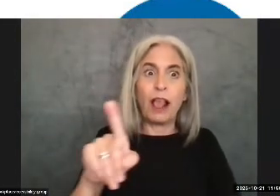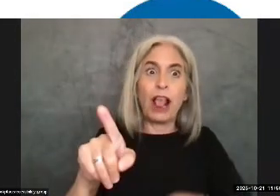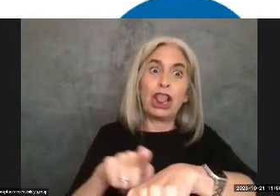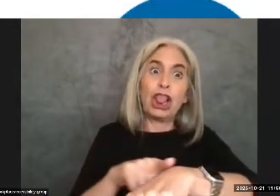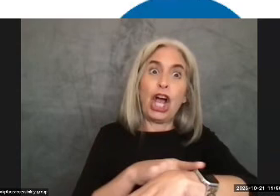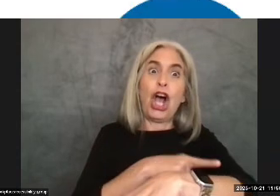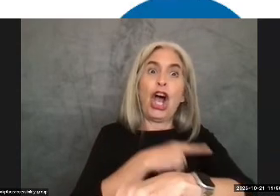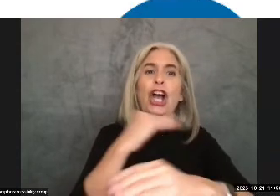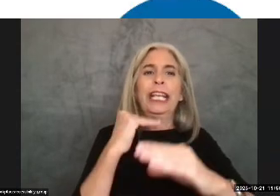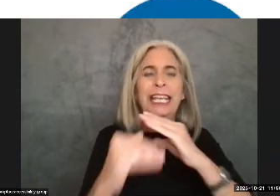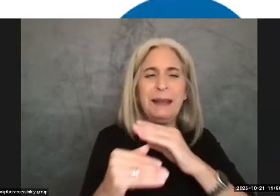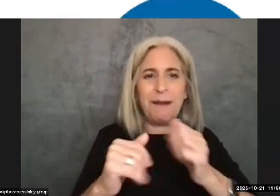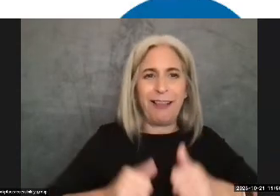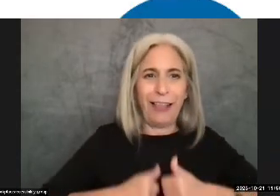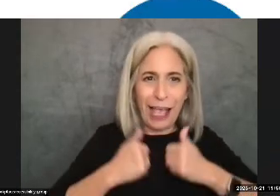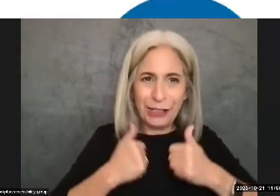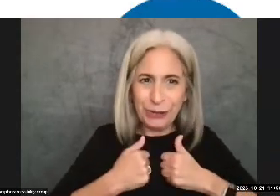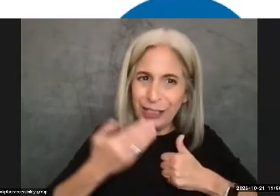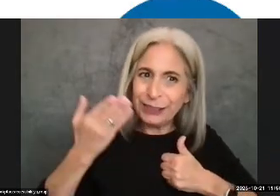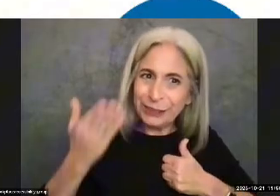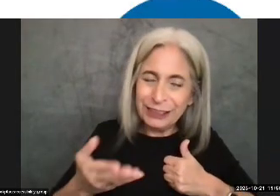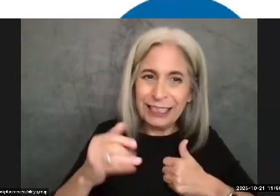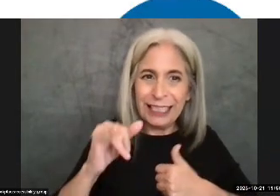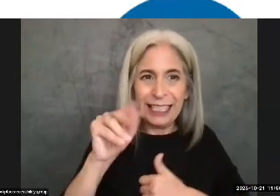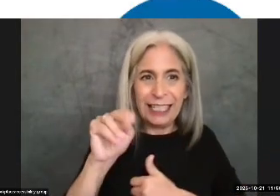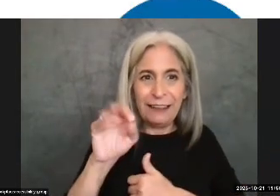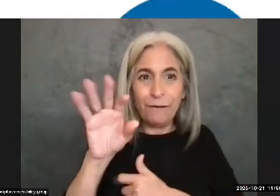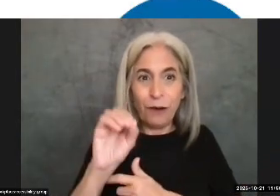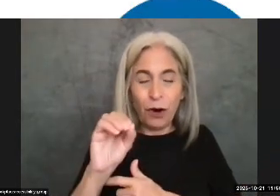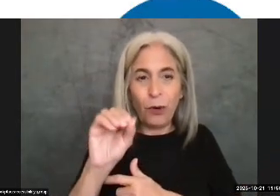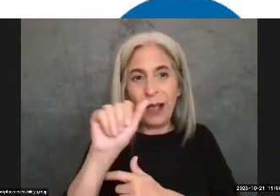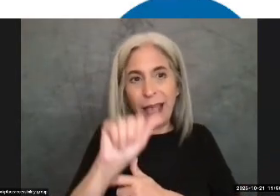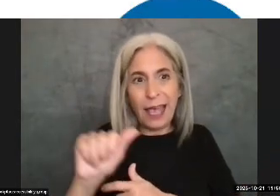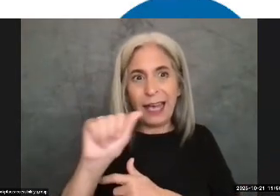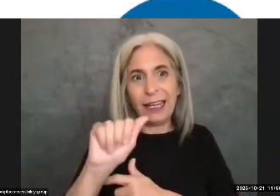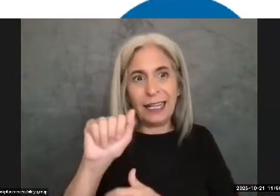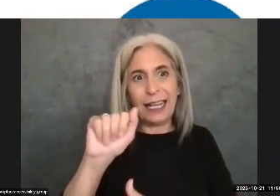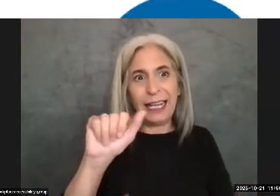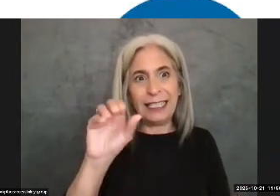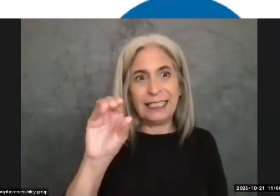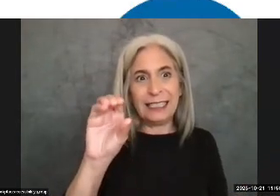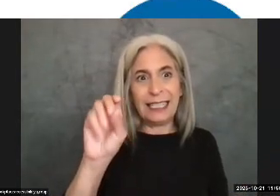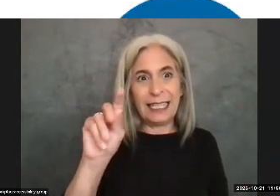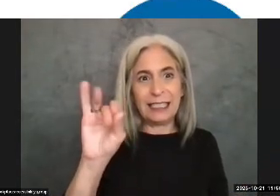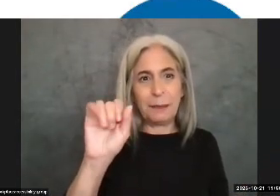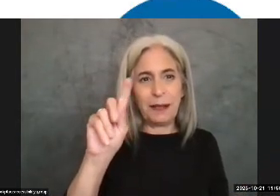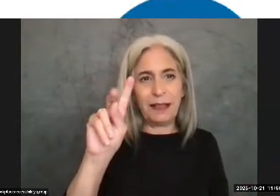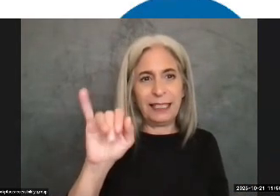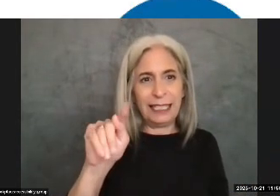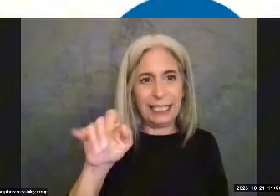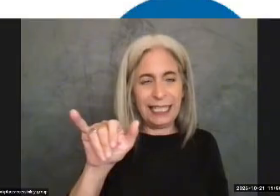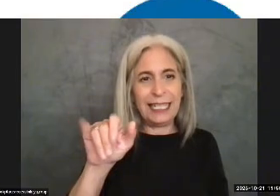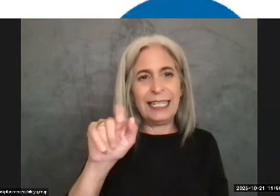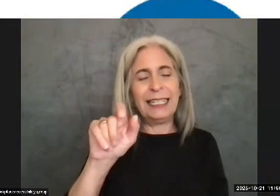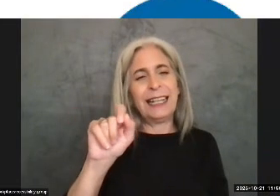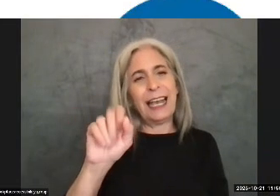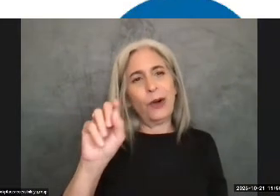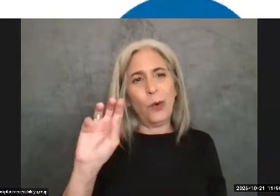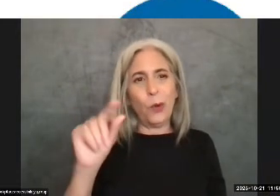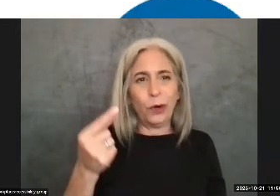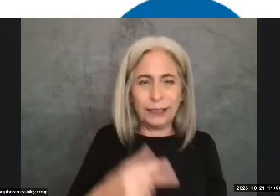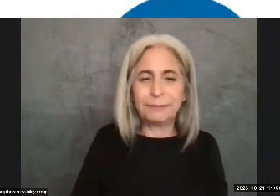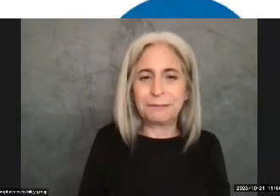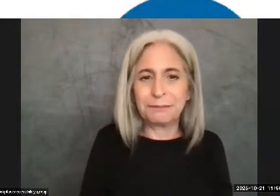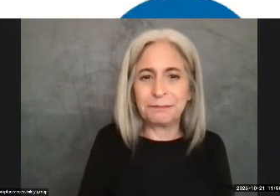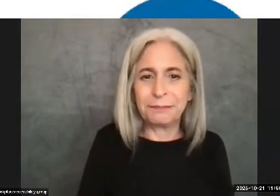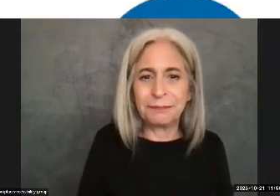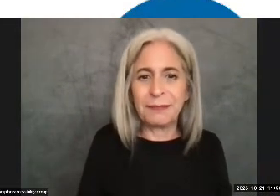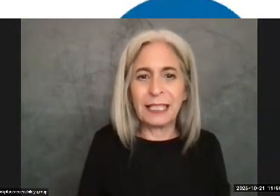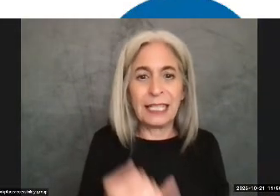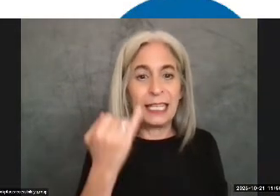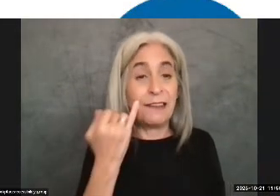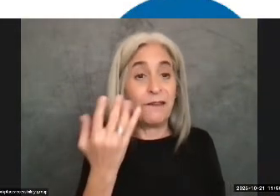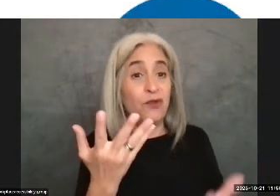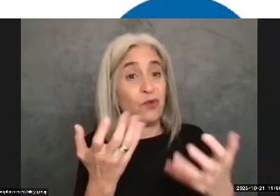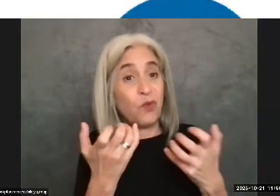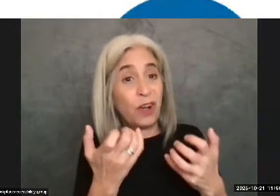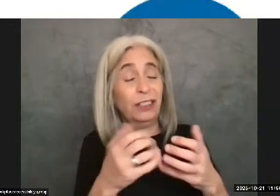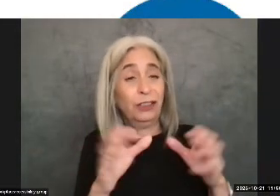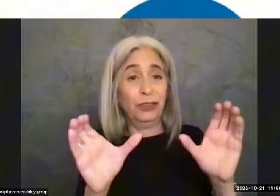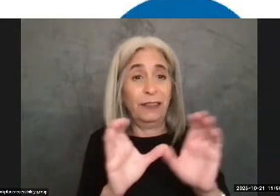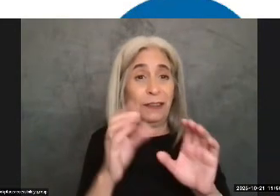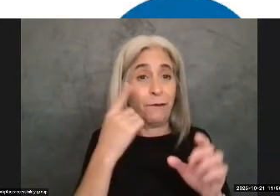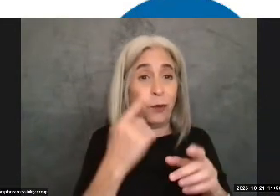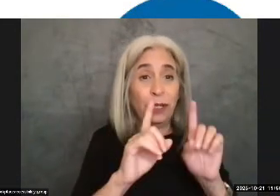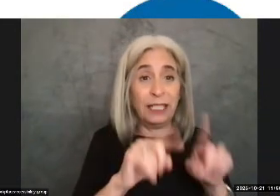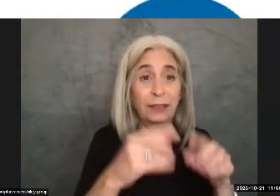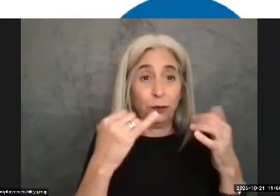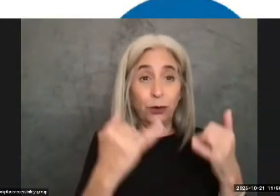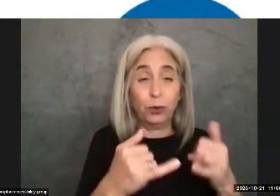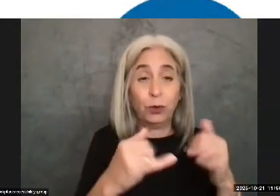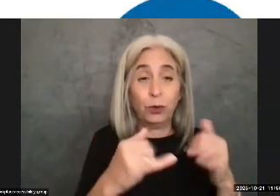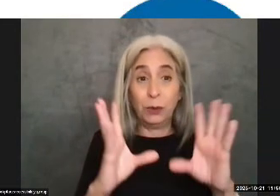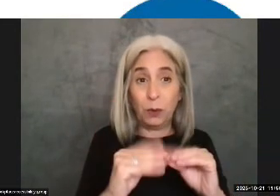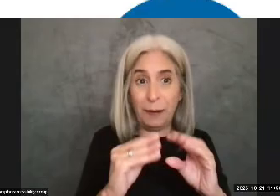Rachel Paul, IAAP: It's a really long email address, so let me see. So it's info at accessibilityassociation.org. Just put in the subject line that you wanted a certificate of attendance for today's webinar, and